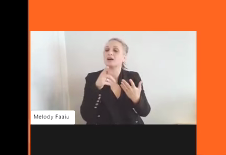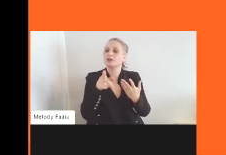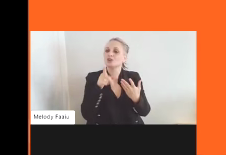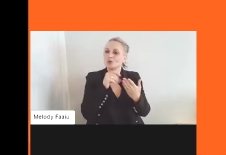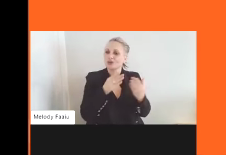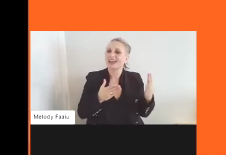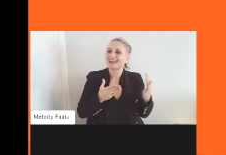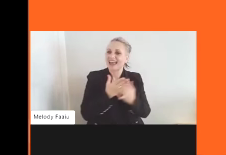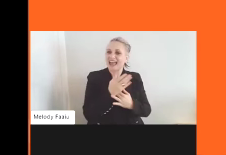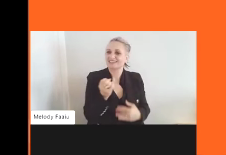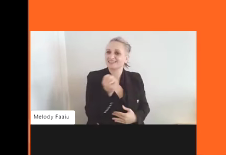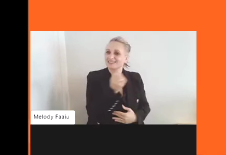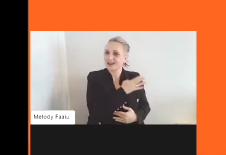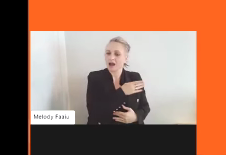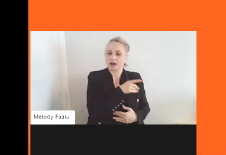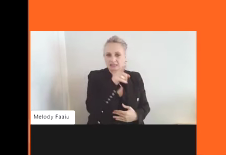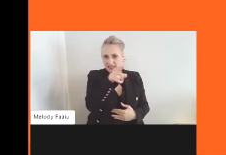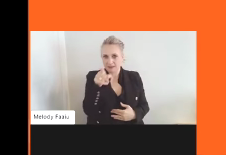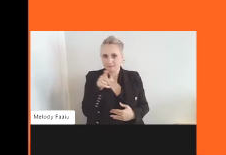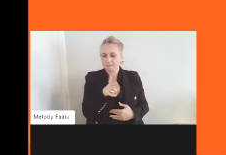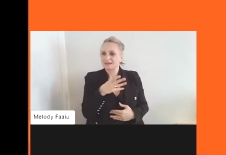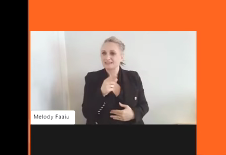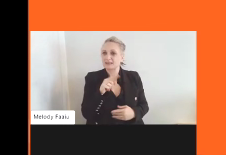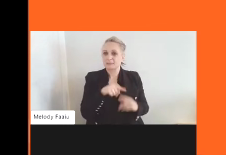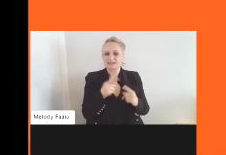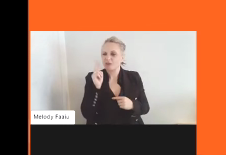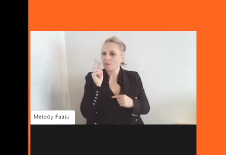of people with disabilities on your own and the perspective of